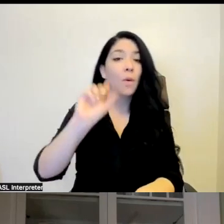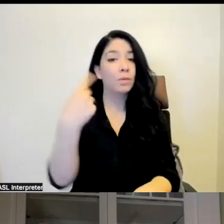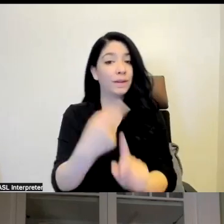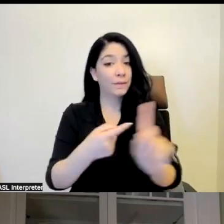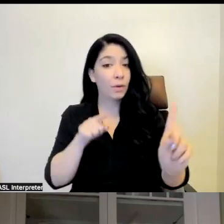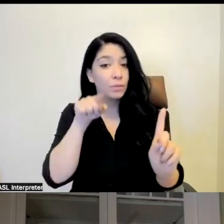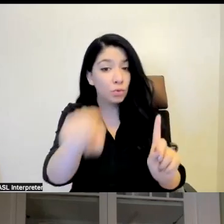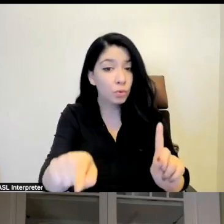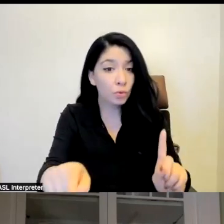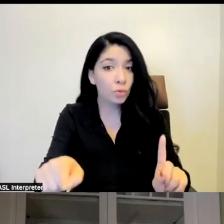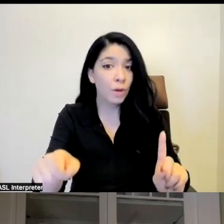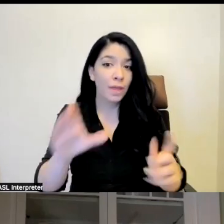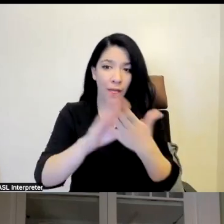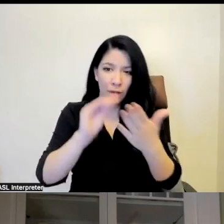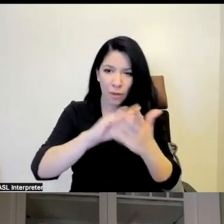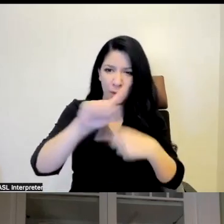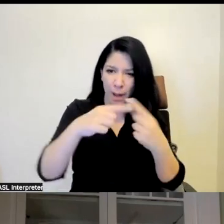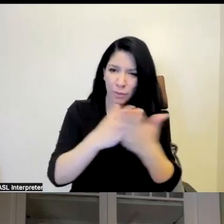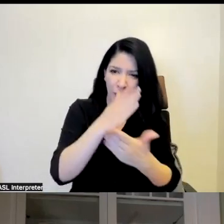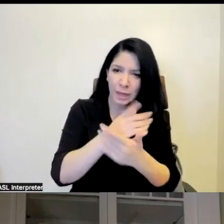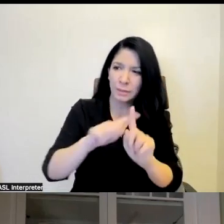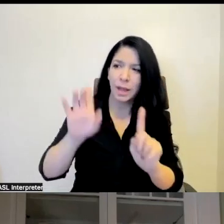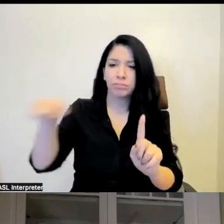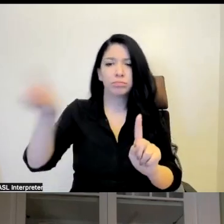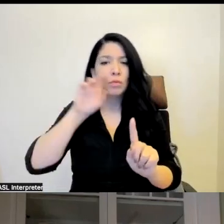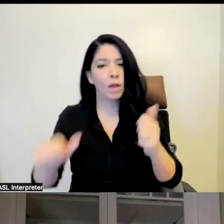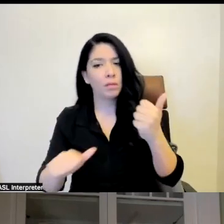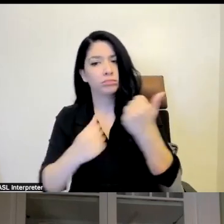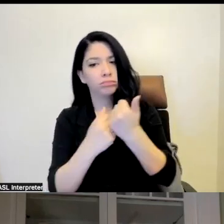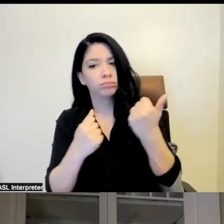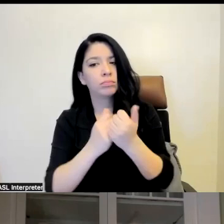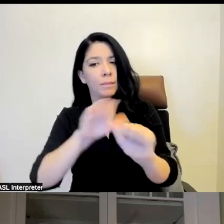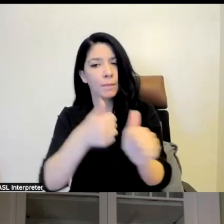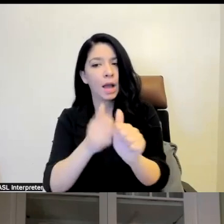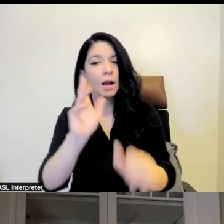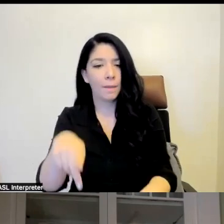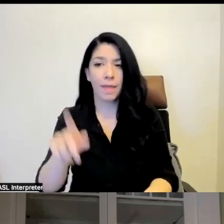that can be powerful. Especially because of our ADA center is saying we have a right to reasonable